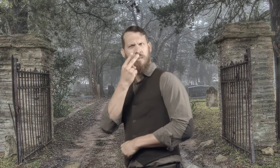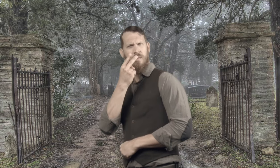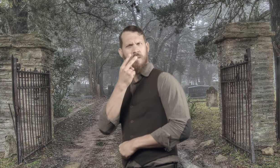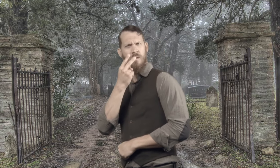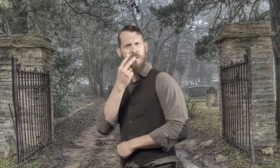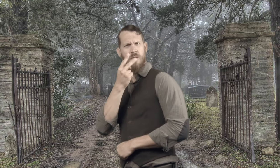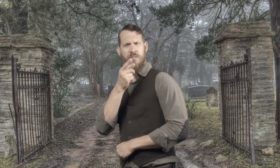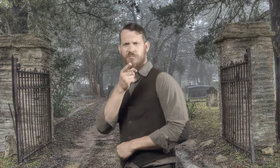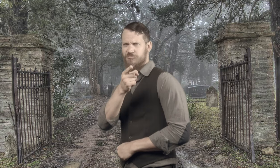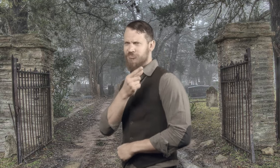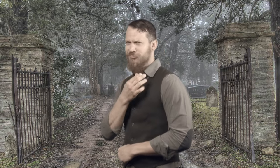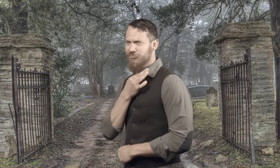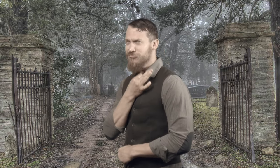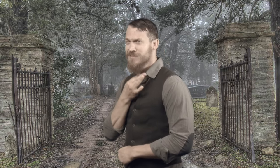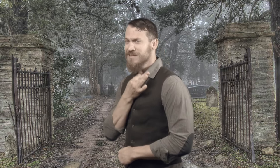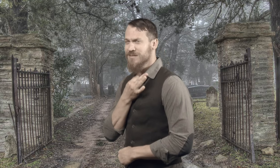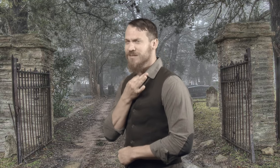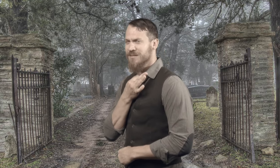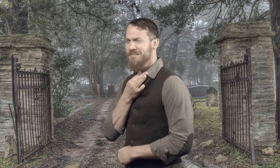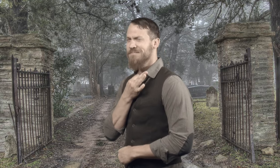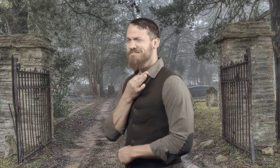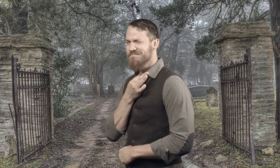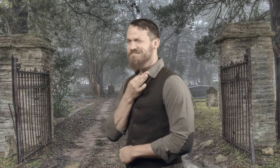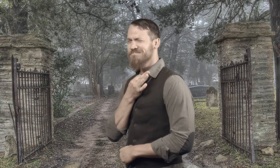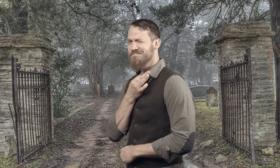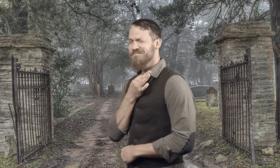You're looking at me? You're curious.